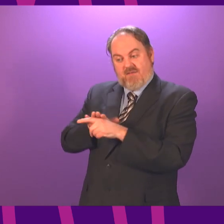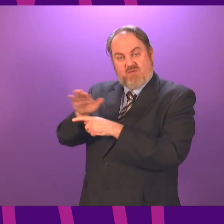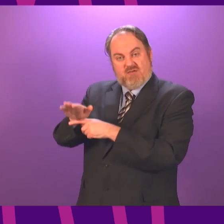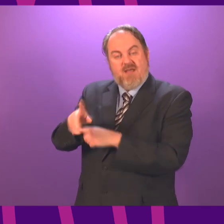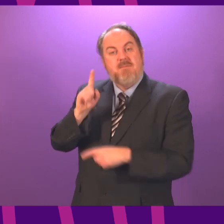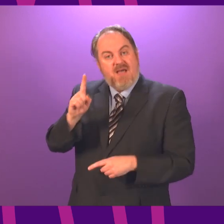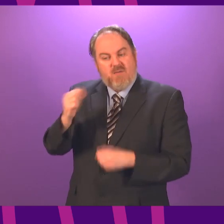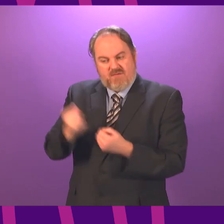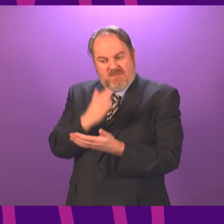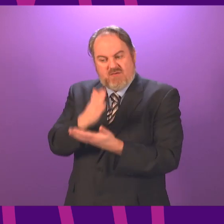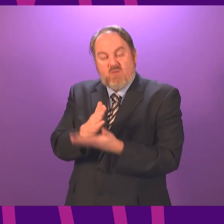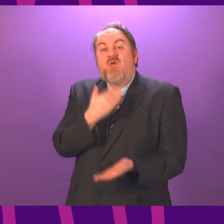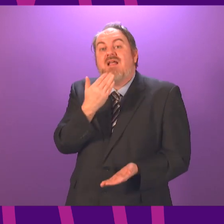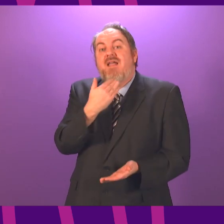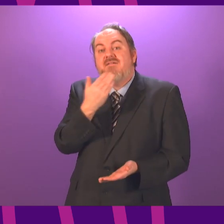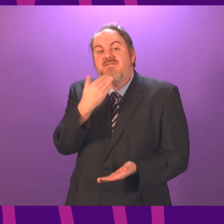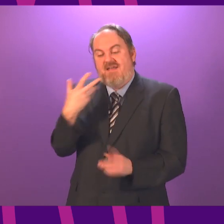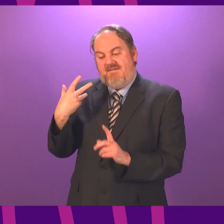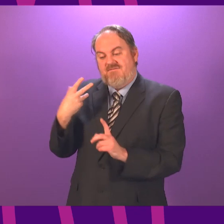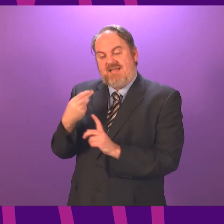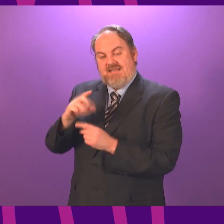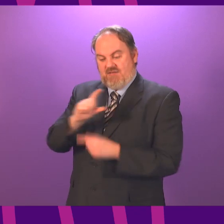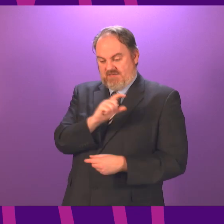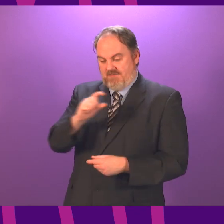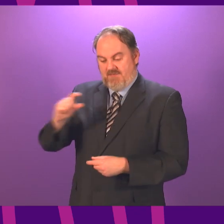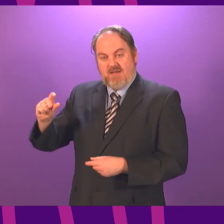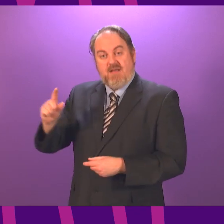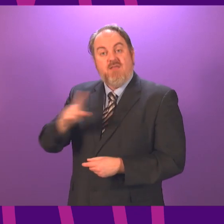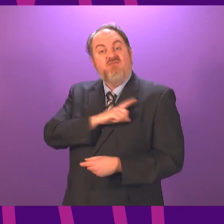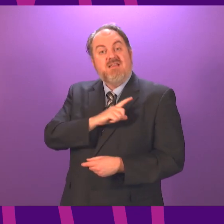in order to do that. The reason why the vaccination rate has fallen below that number in the past